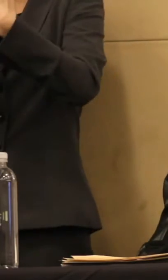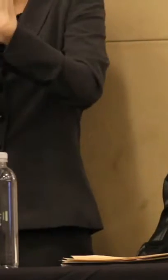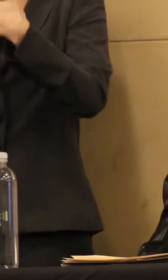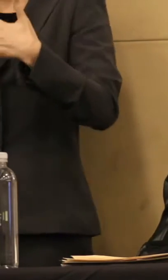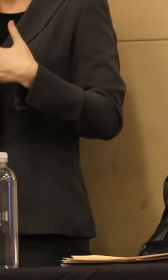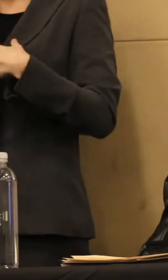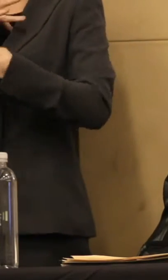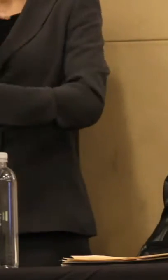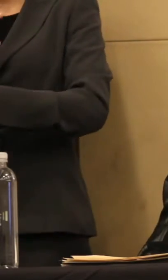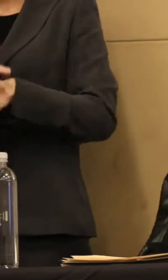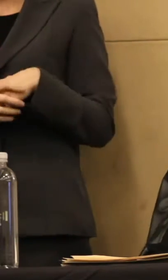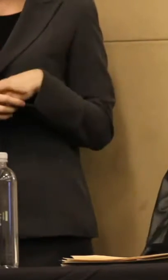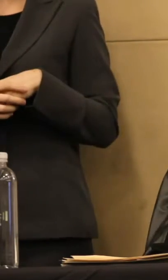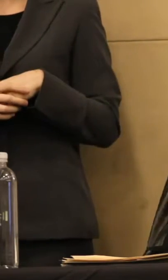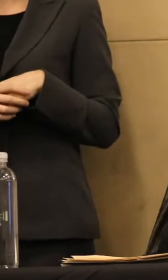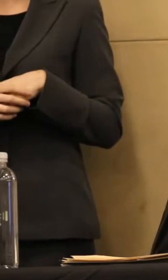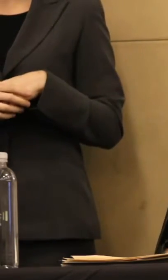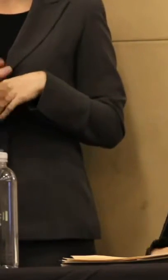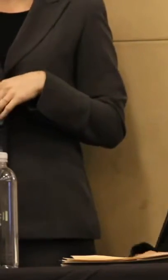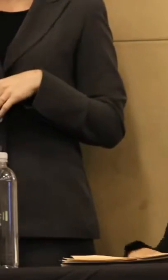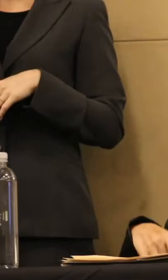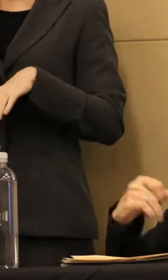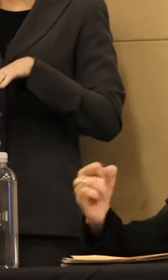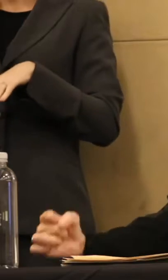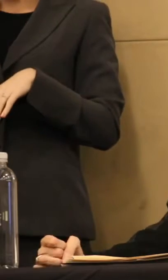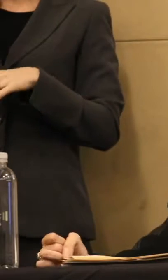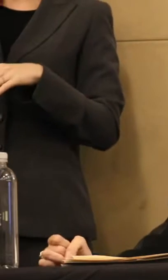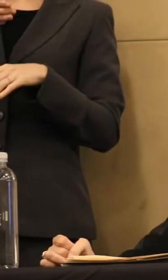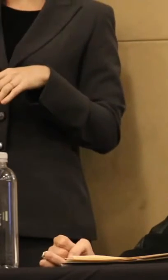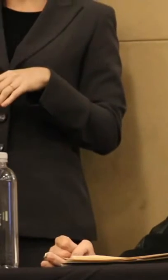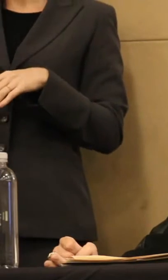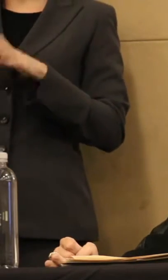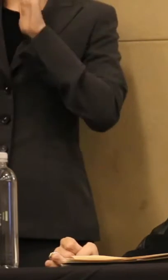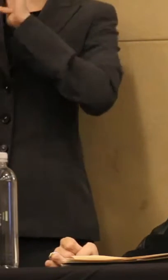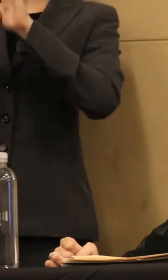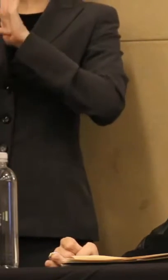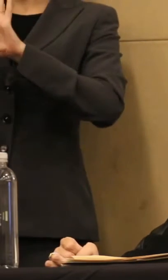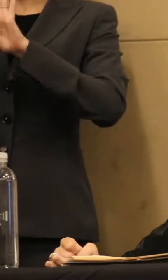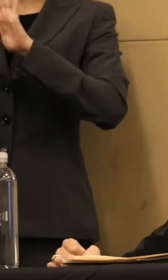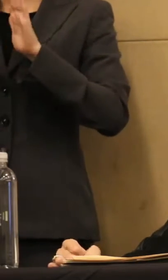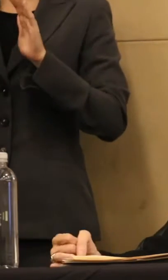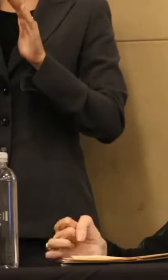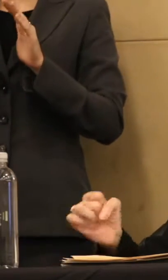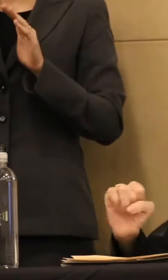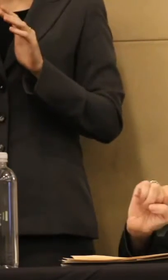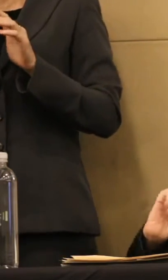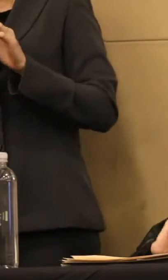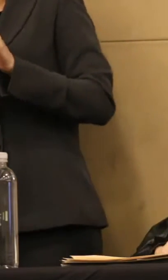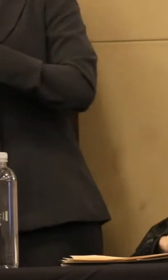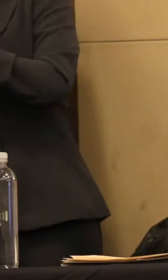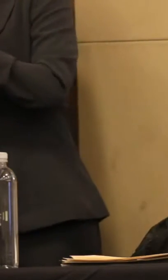And then bring those best examples to a state that's asking for that assistance and then